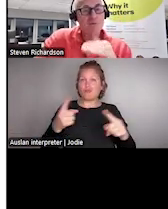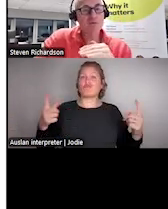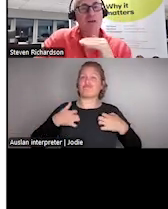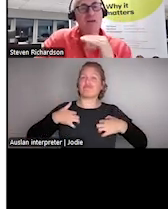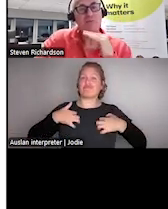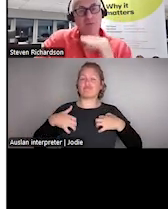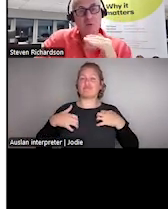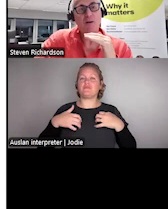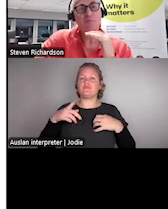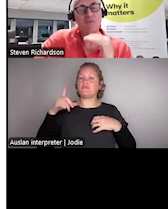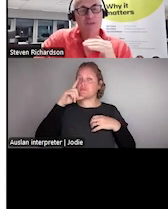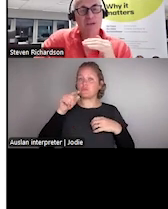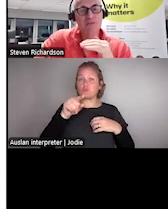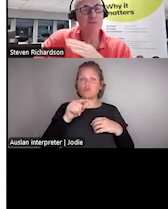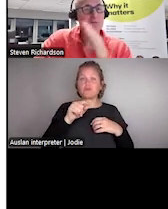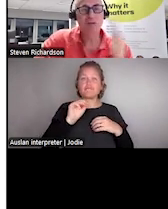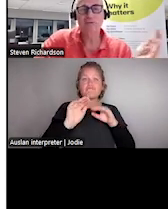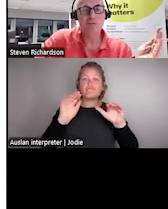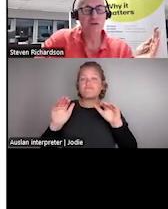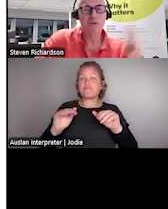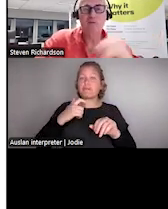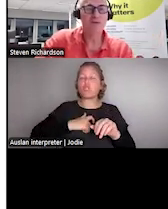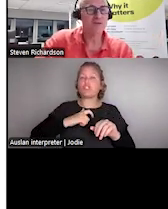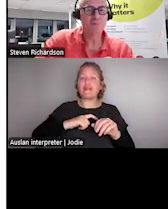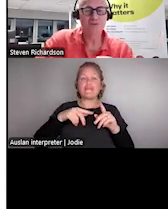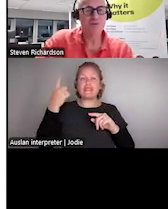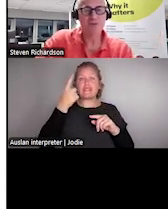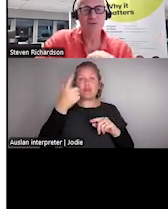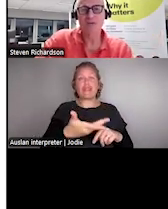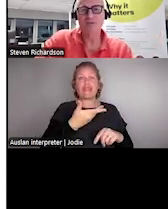personalised follow-ups on the day. So if someone gives you money, you want to jump straight on a